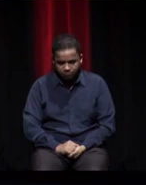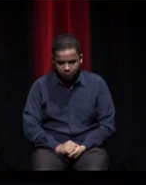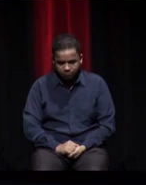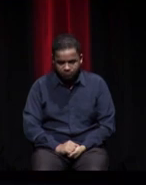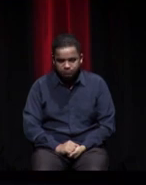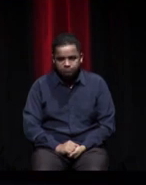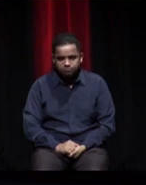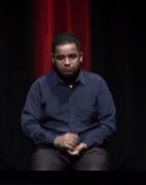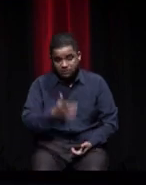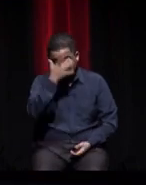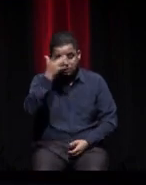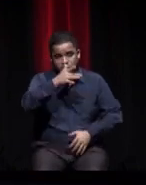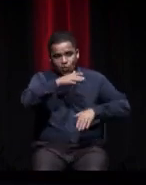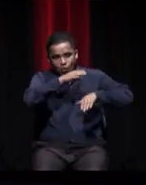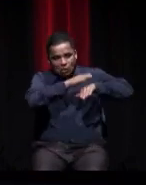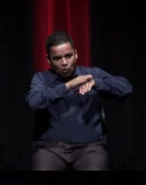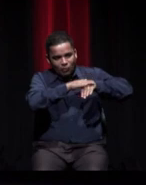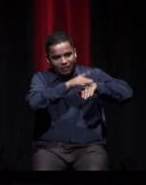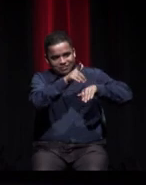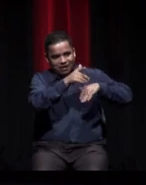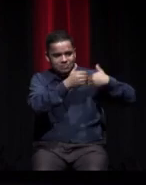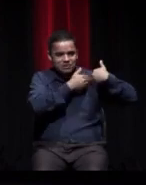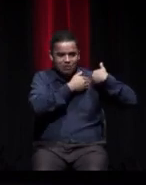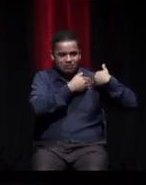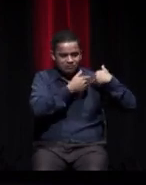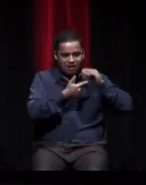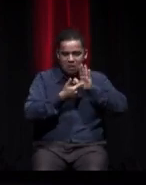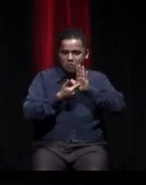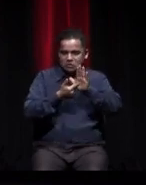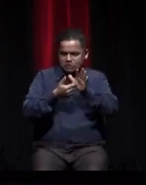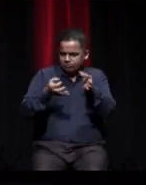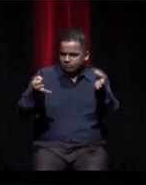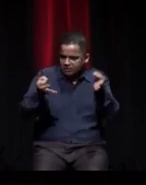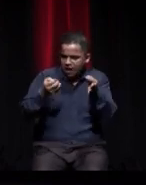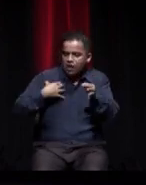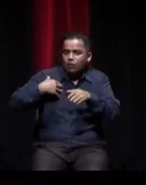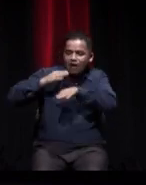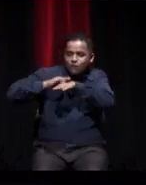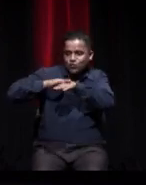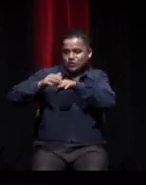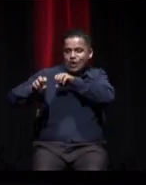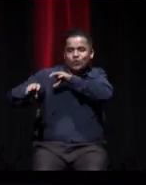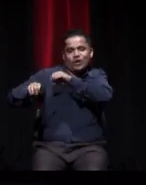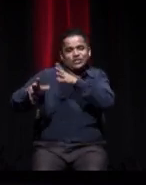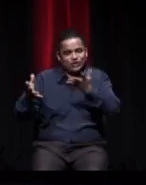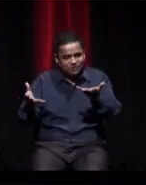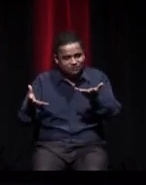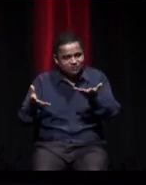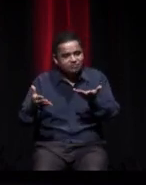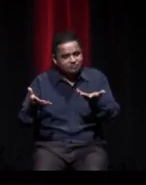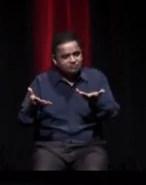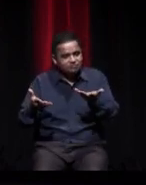be brilliantly exercising its educative function? Its educative function is understood